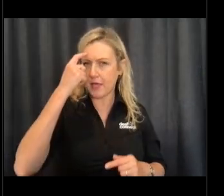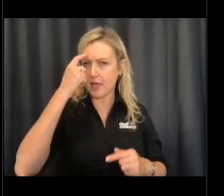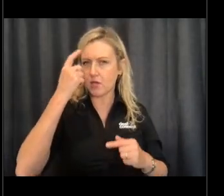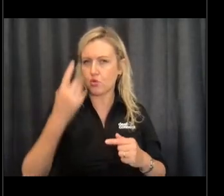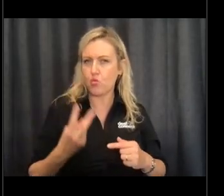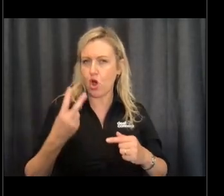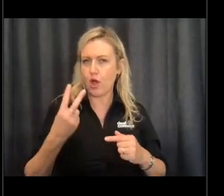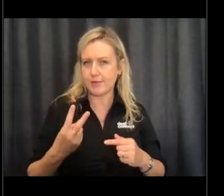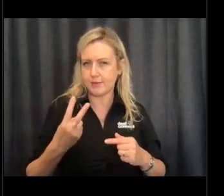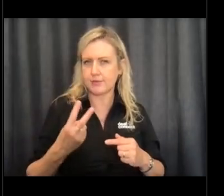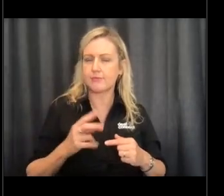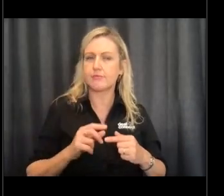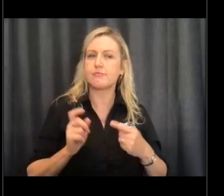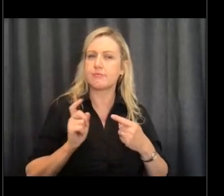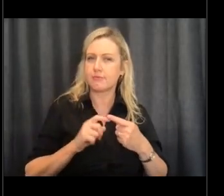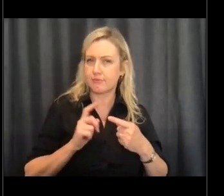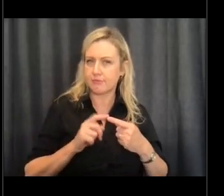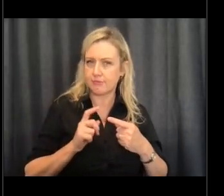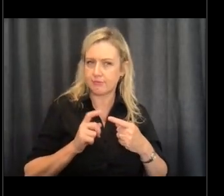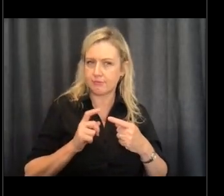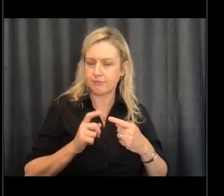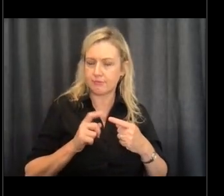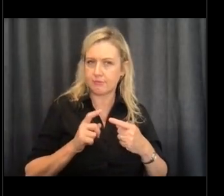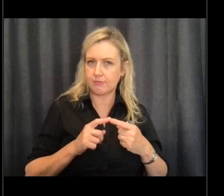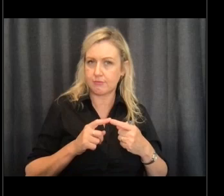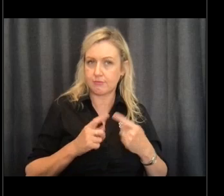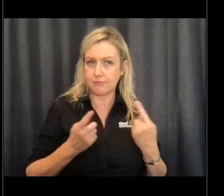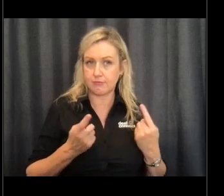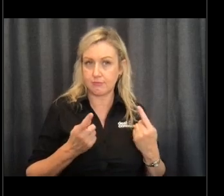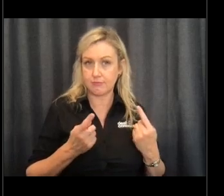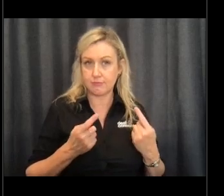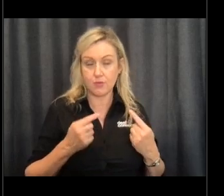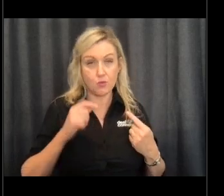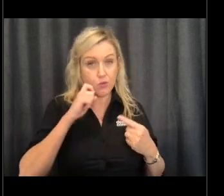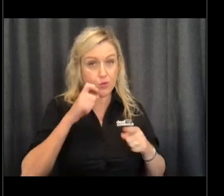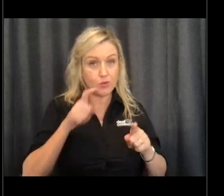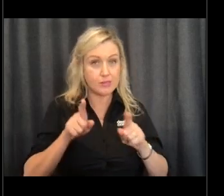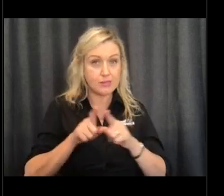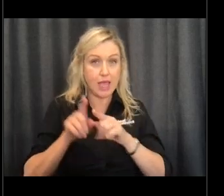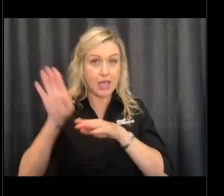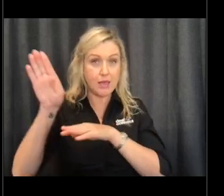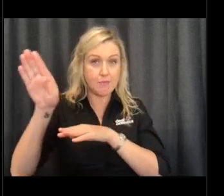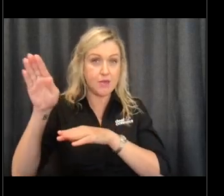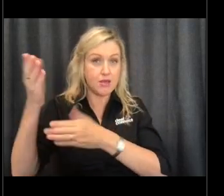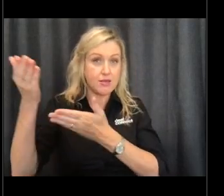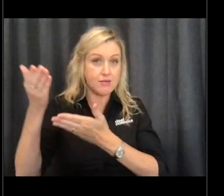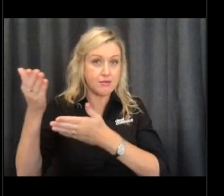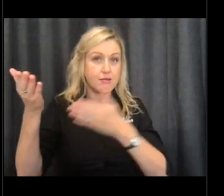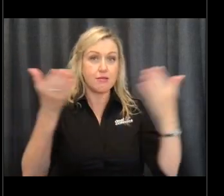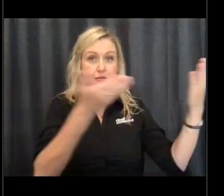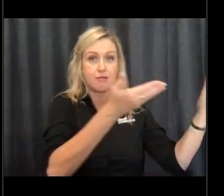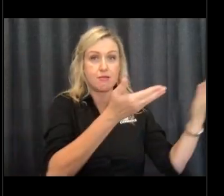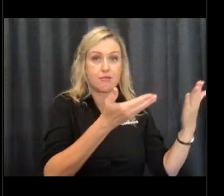One is, am I going to get the same cover, am I increasing the cover or reducing it and